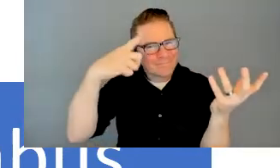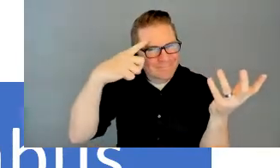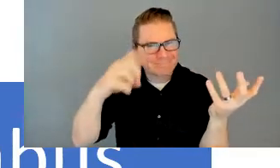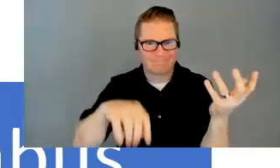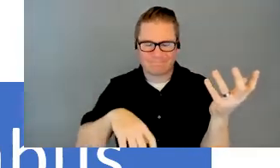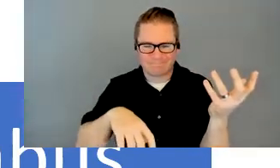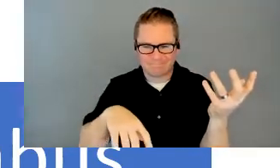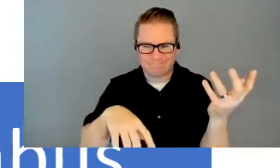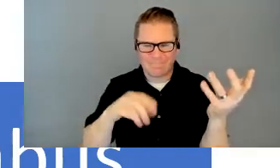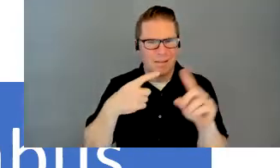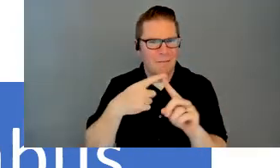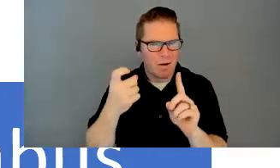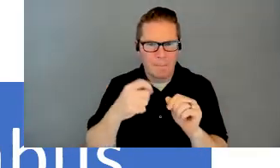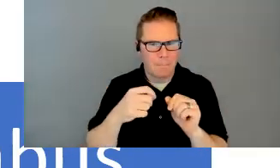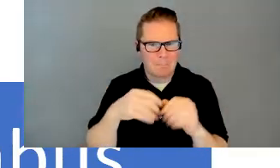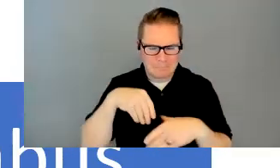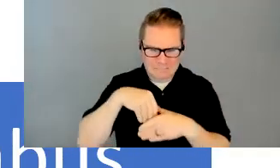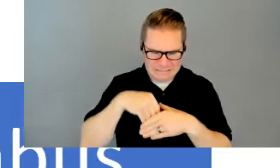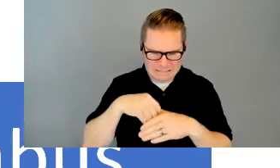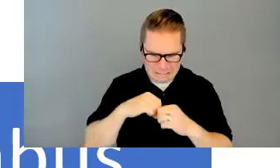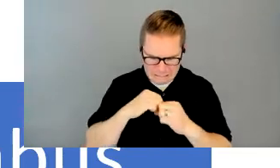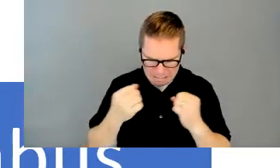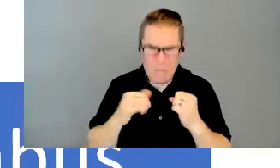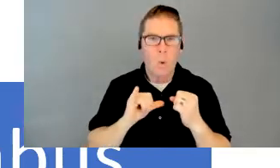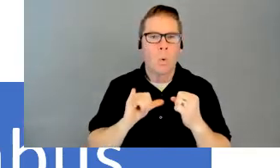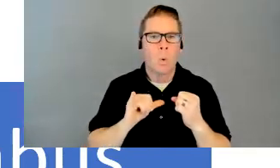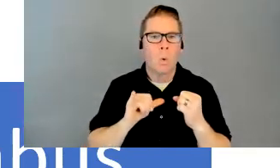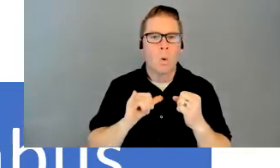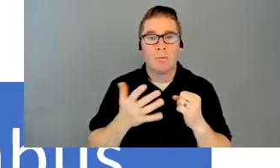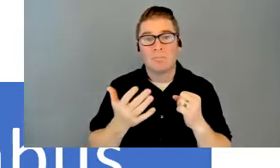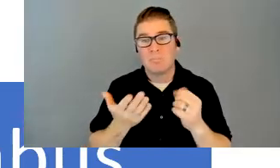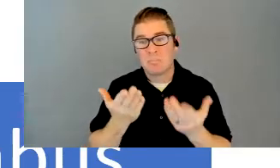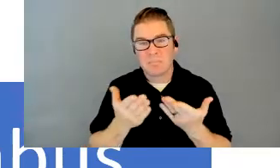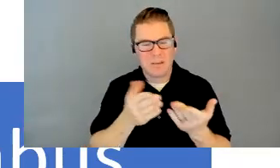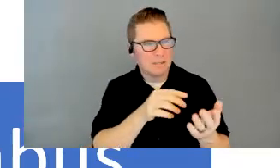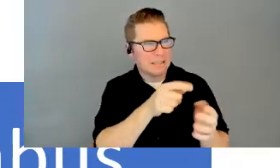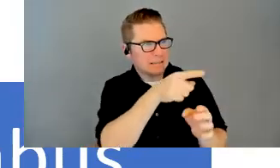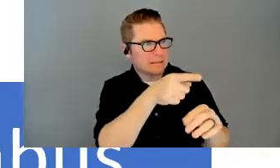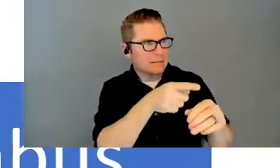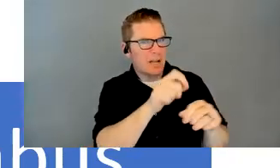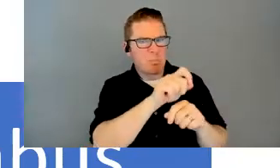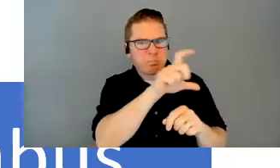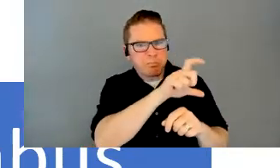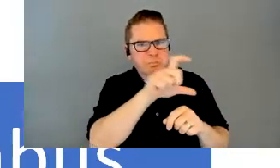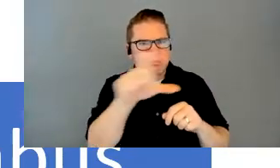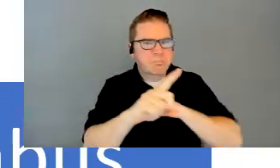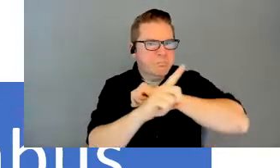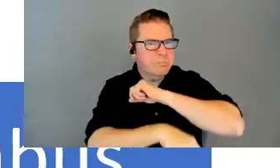Where does that come from for you? Is there a different way to word it, and what is your rationale for that?